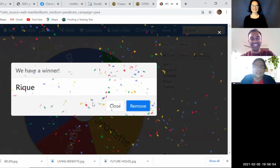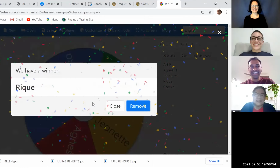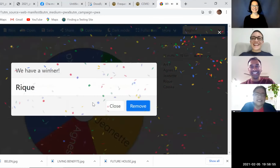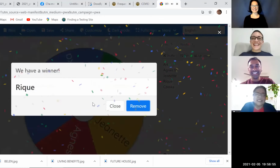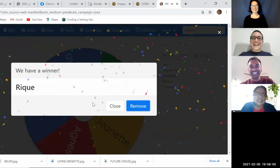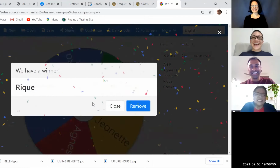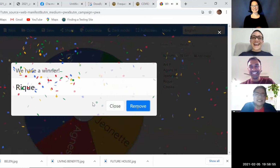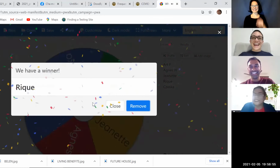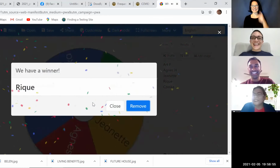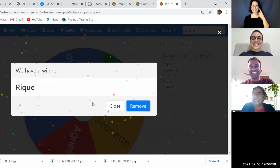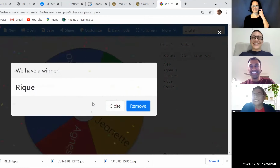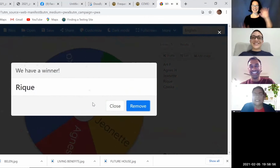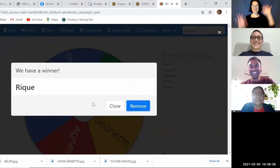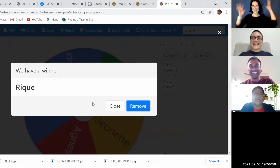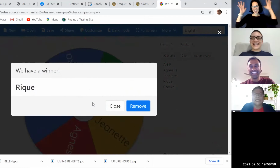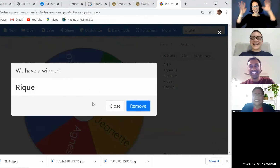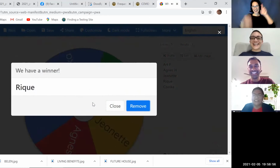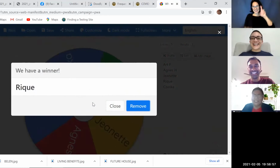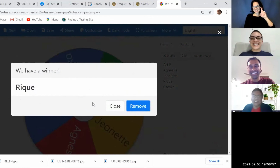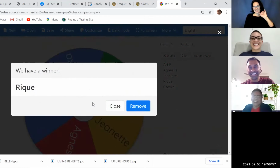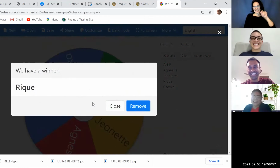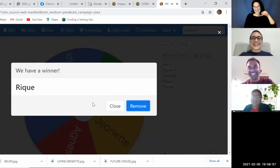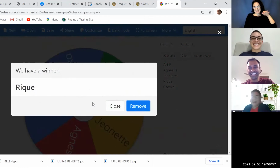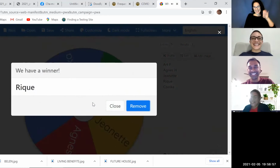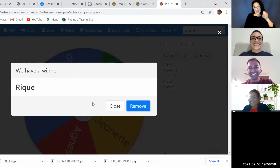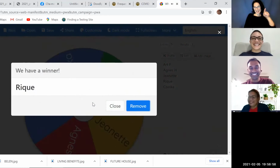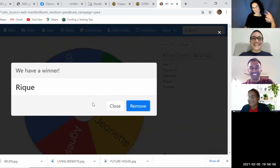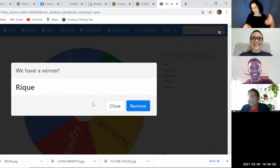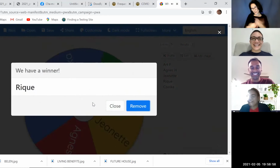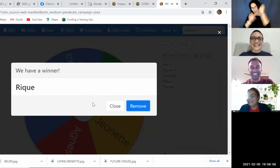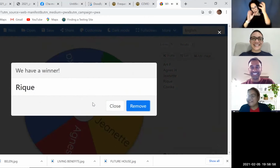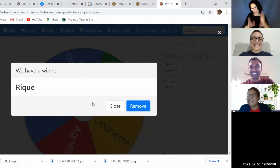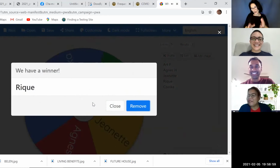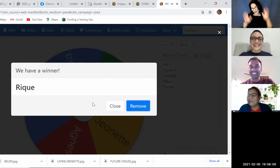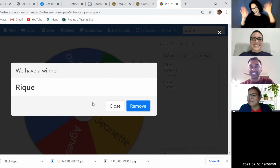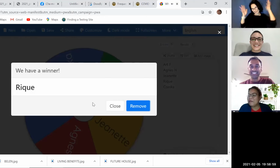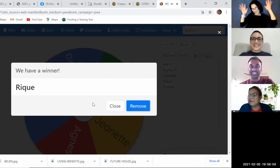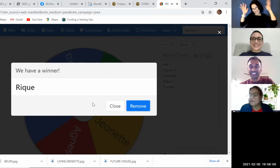You’re the winner! Congratulations!